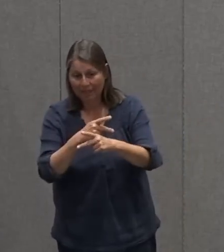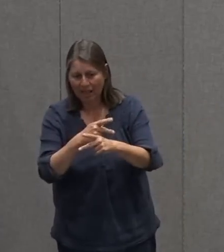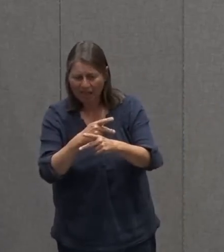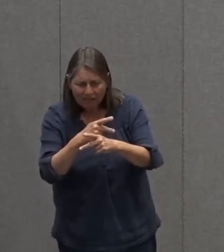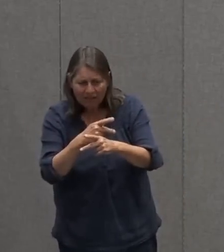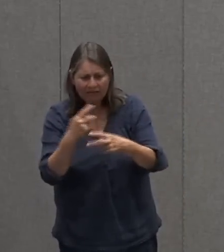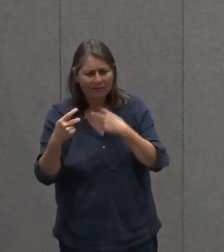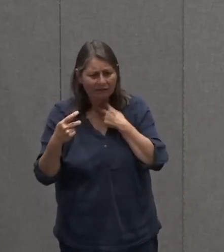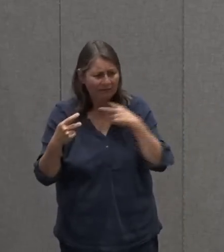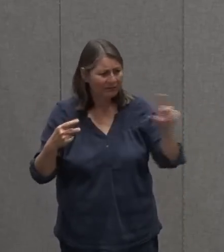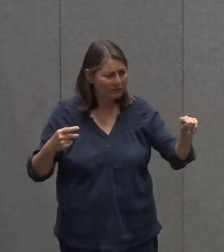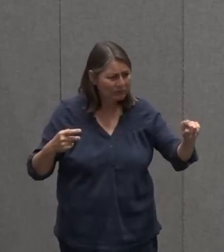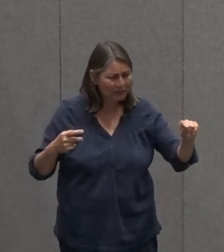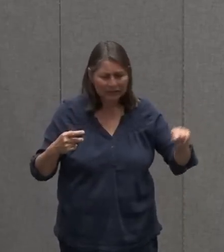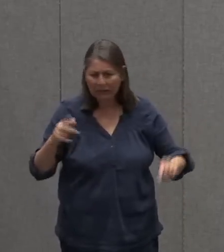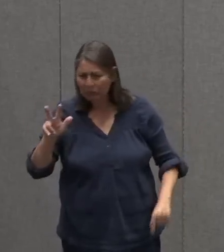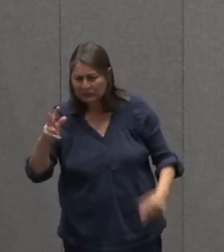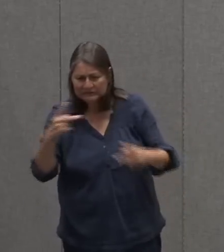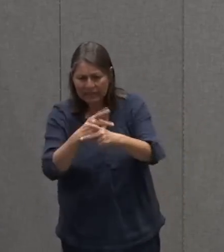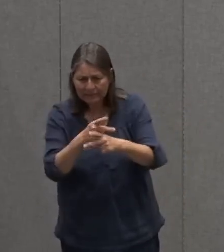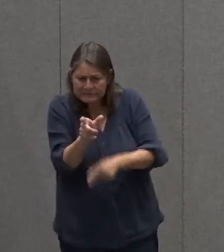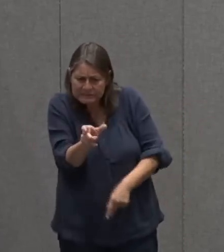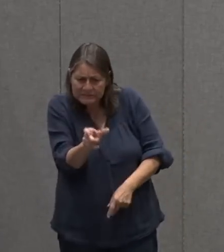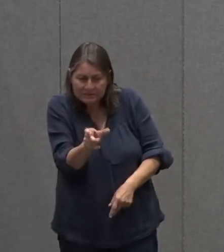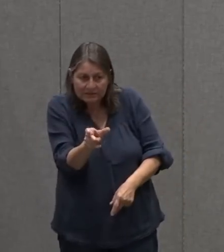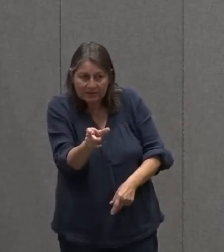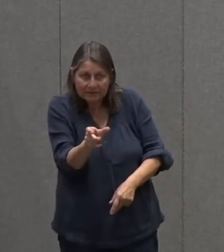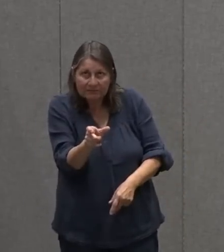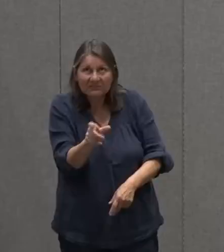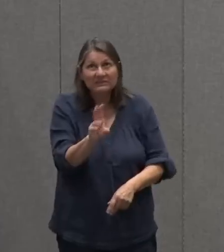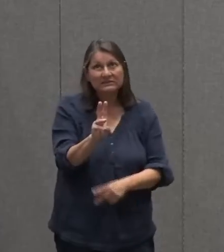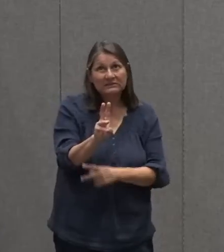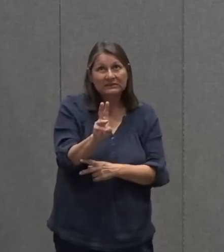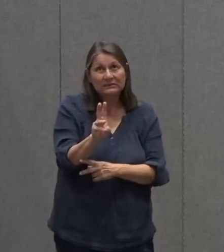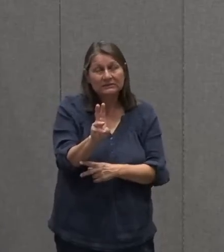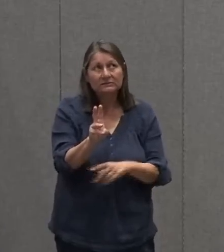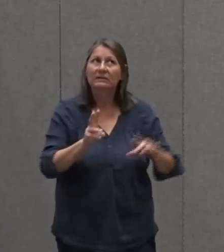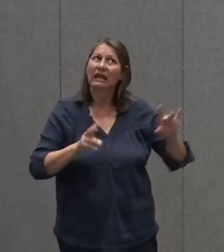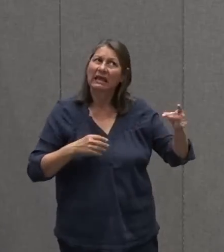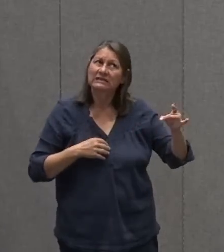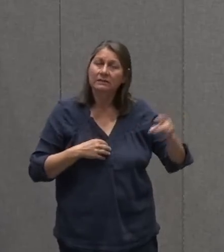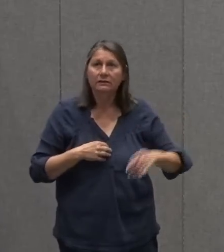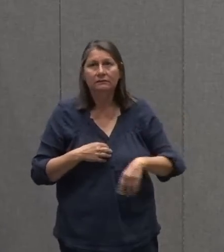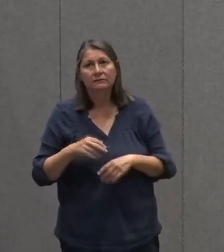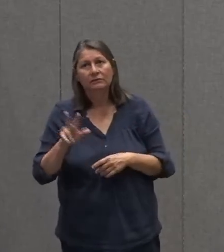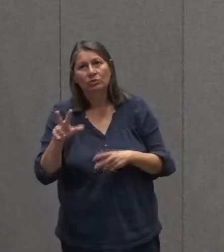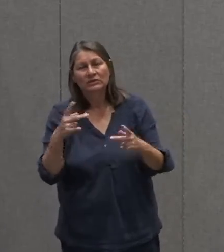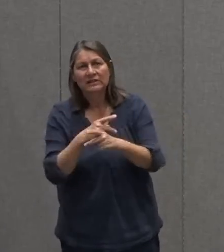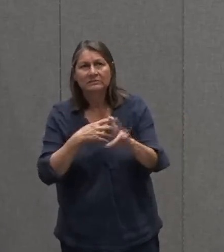Three times six is 18, three times seven is 21.